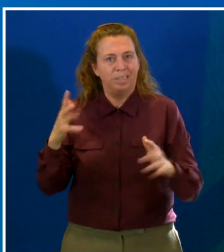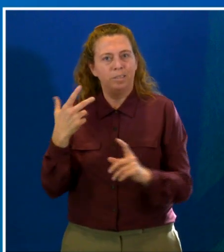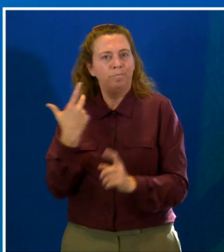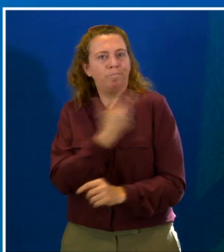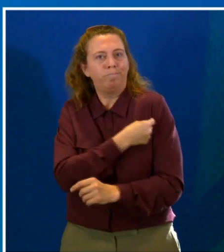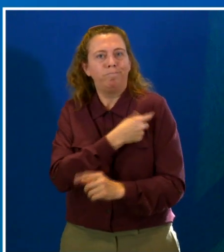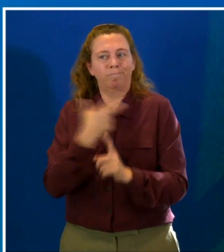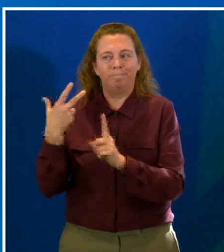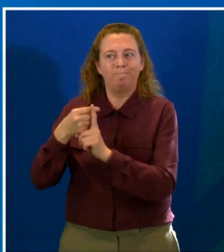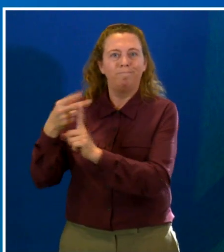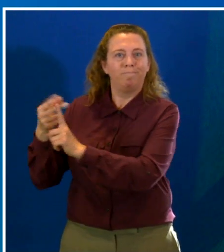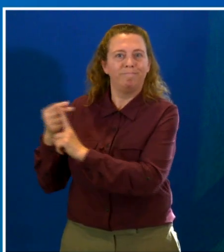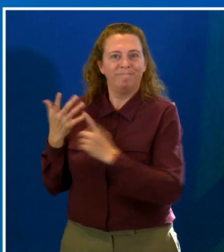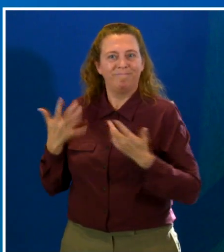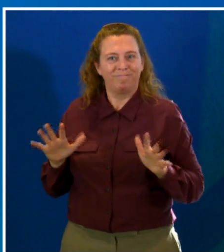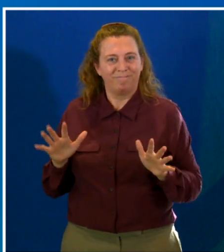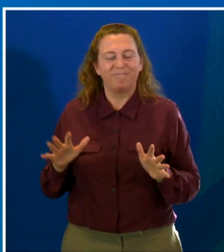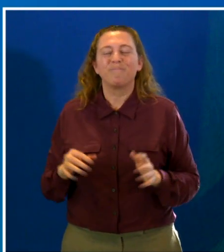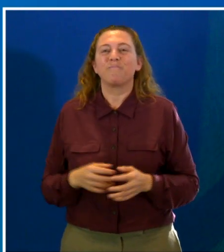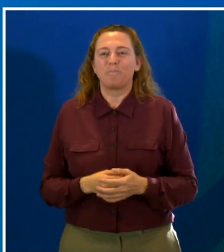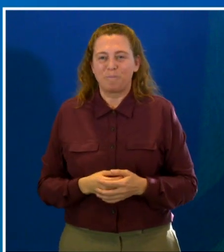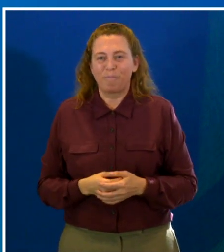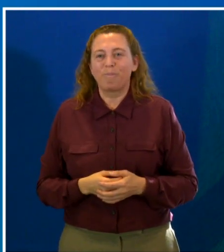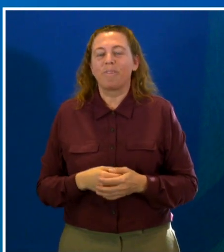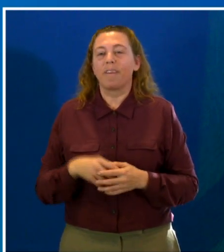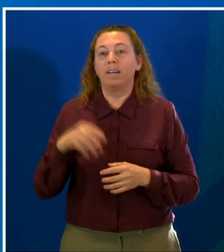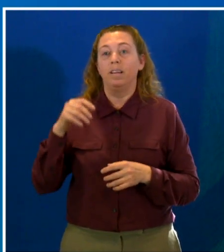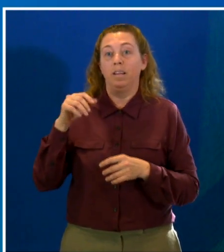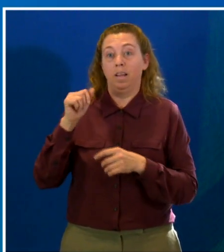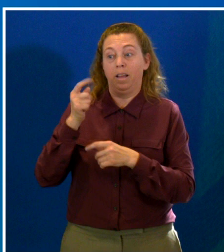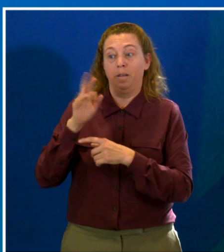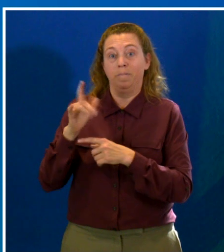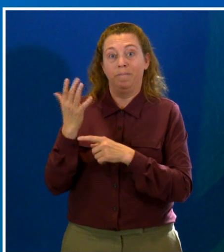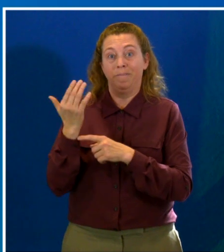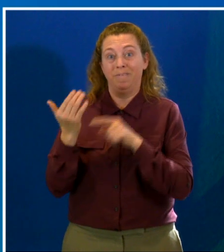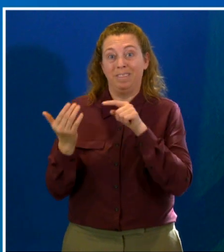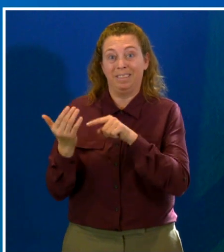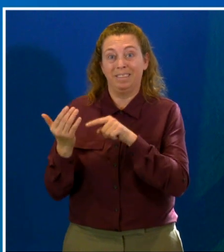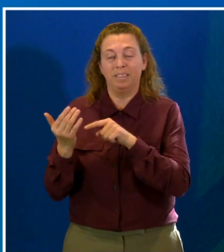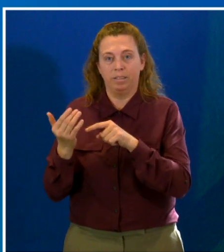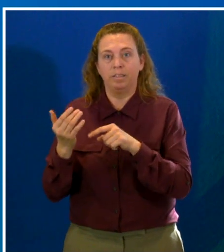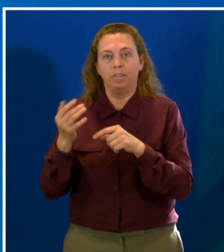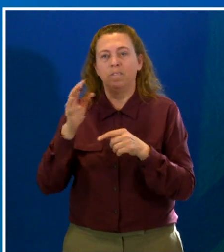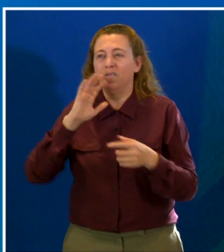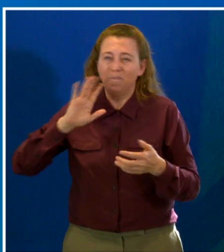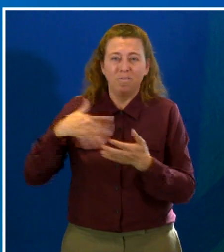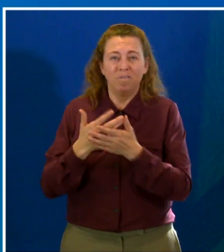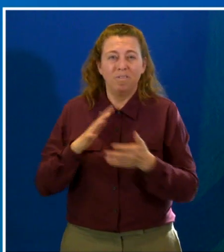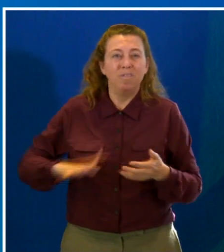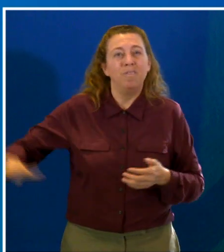15, all Washington residents over the age of 16 will be eligible for vaccination.